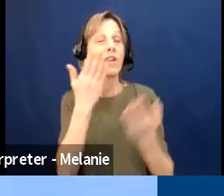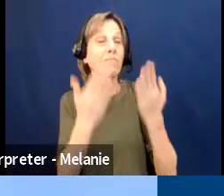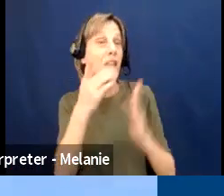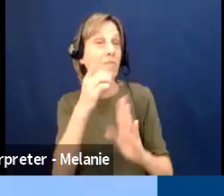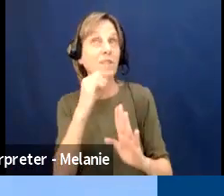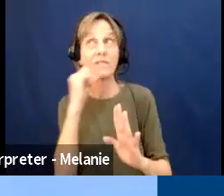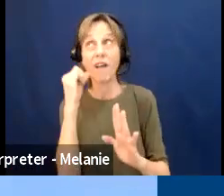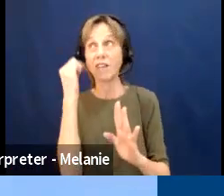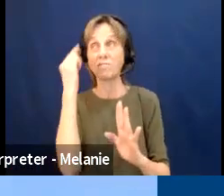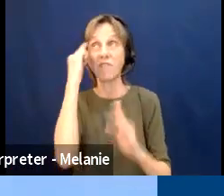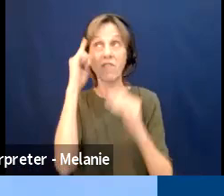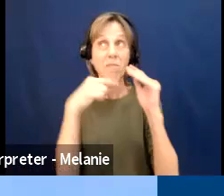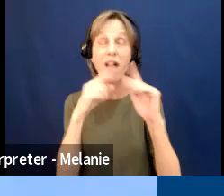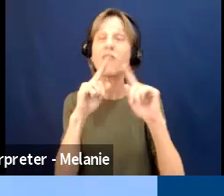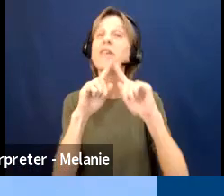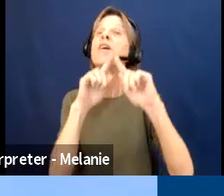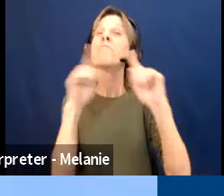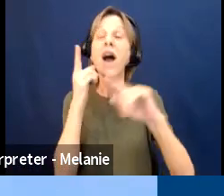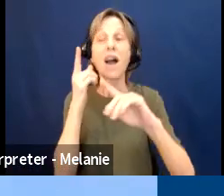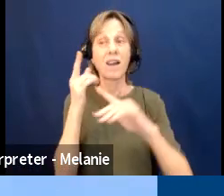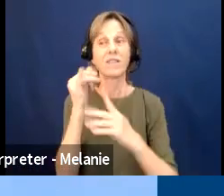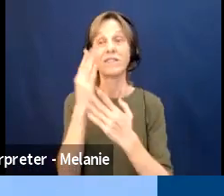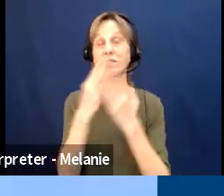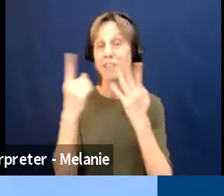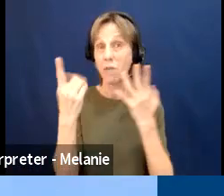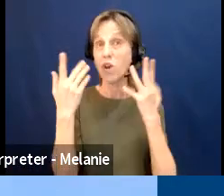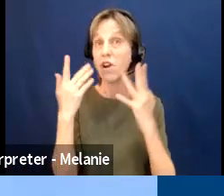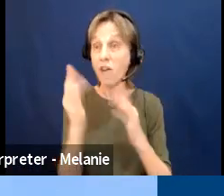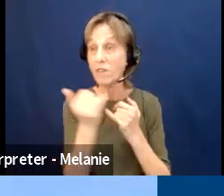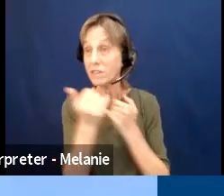by a wildfire will be talking to their insurance professional about what kind of coverage do I have